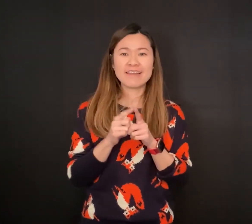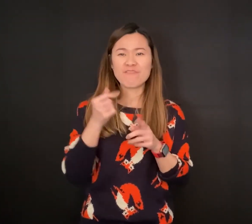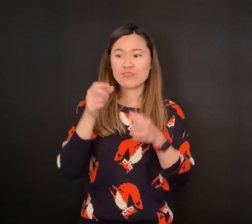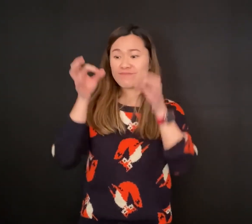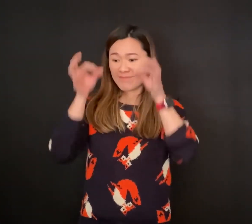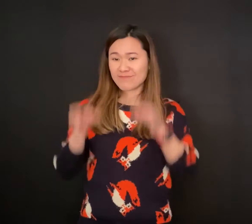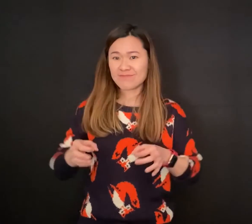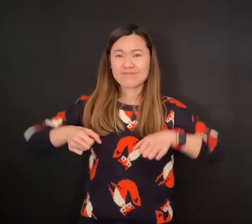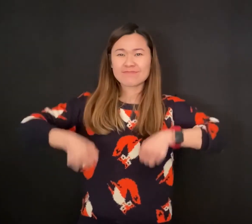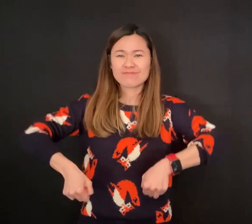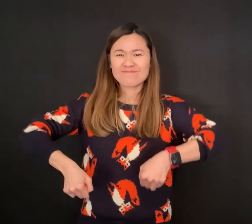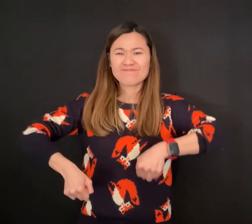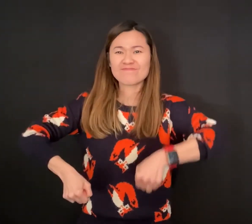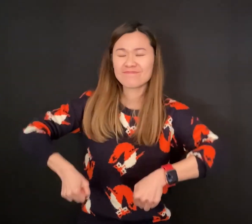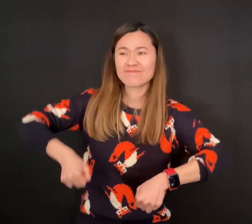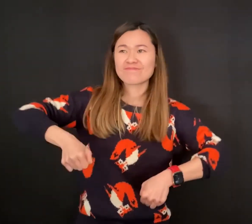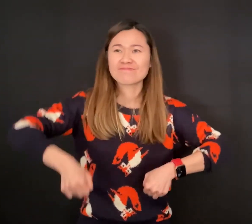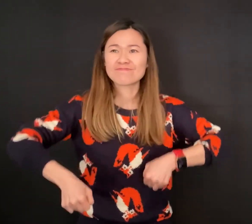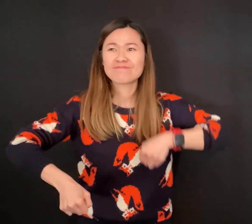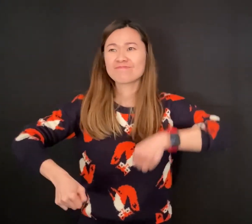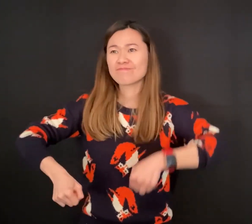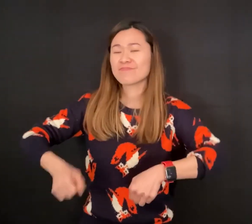I use crutches when I walk,